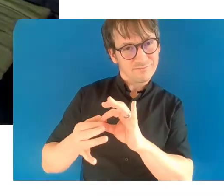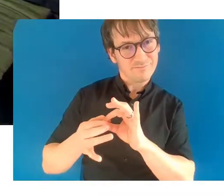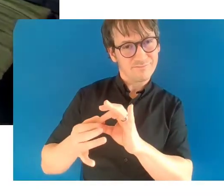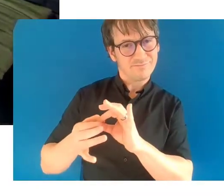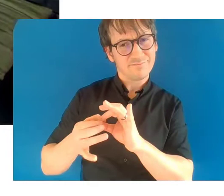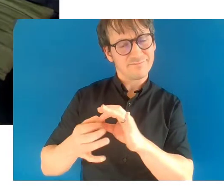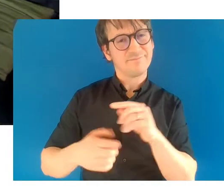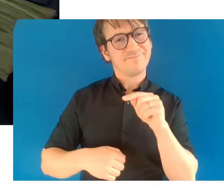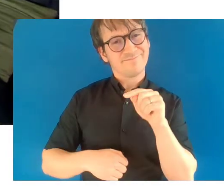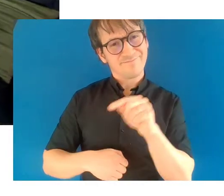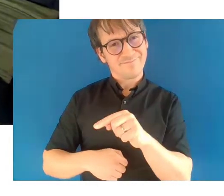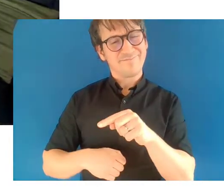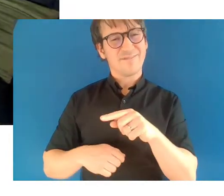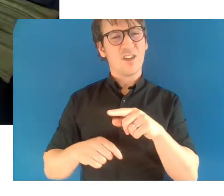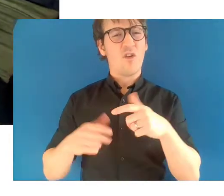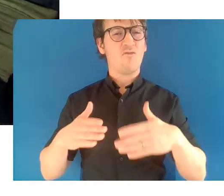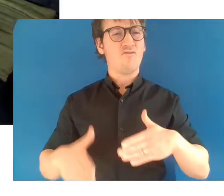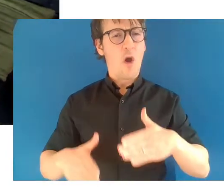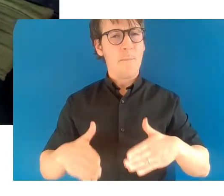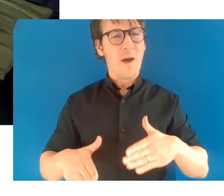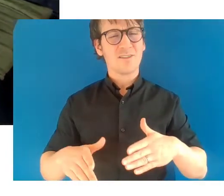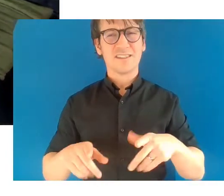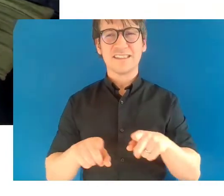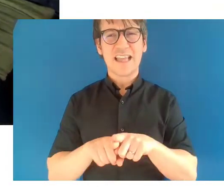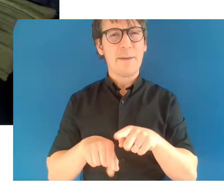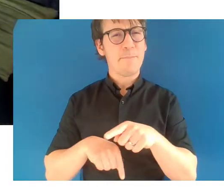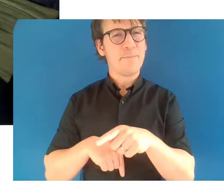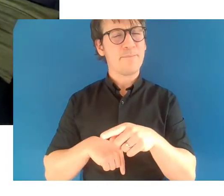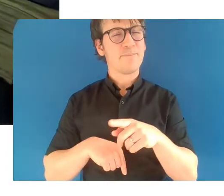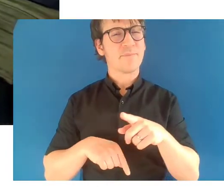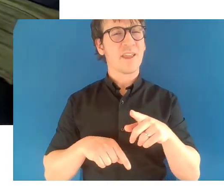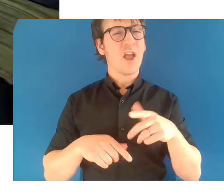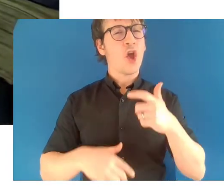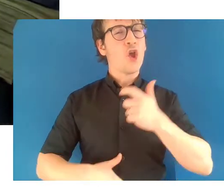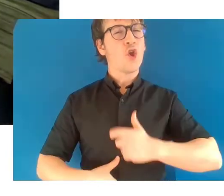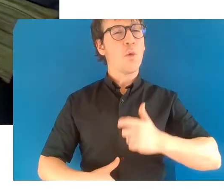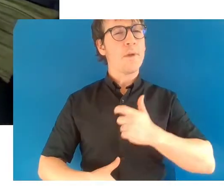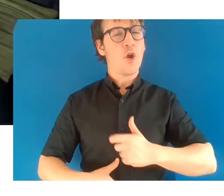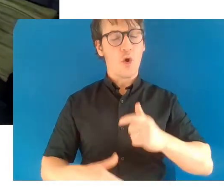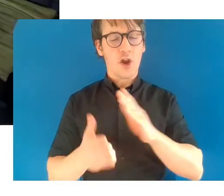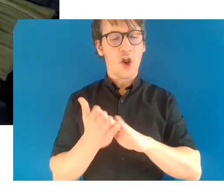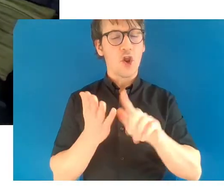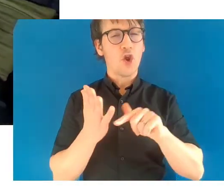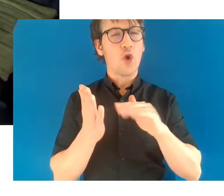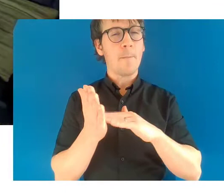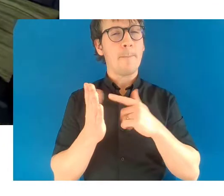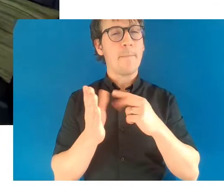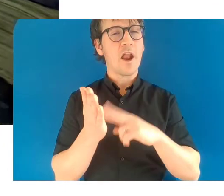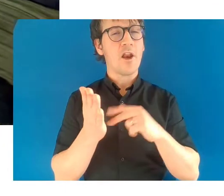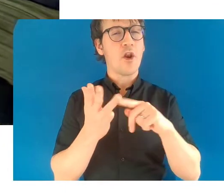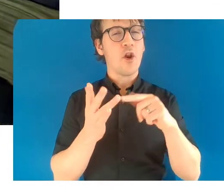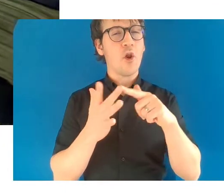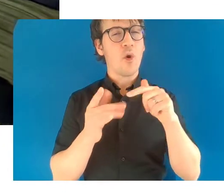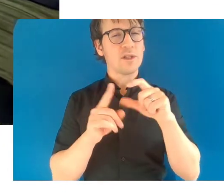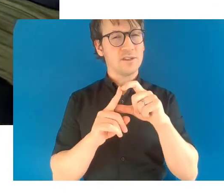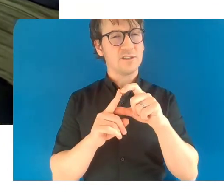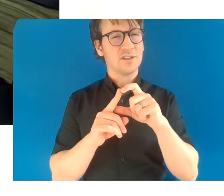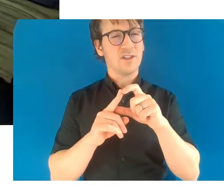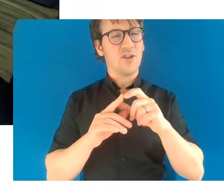This kind of robot, the Pepper robot, is also called a humanoid robot because it has a body